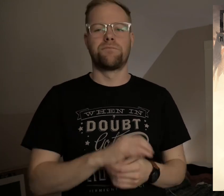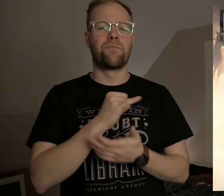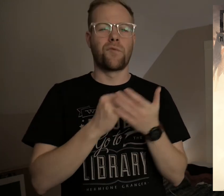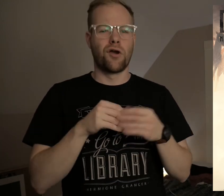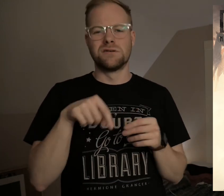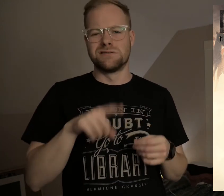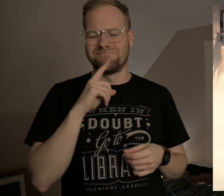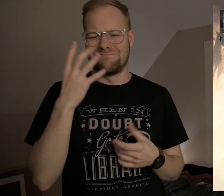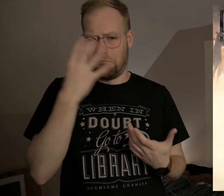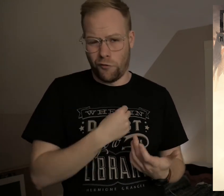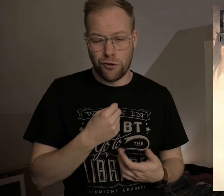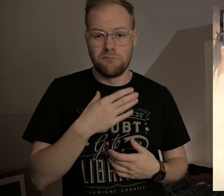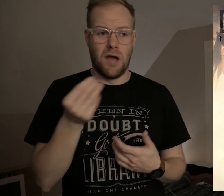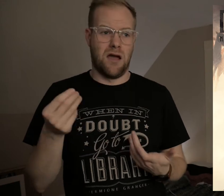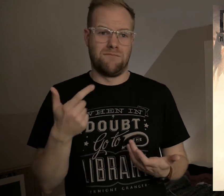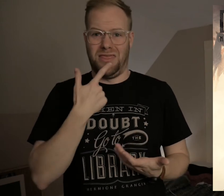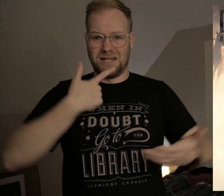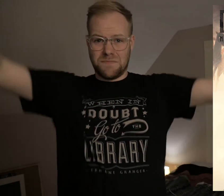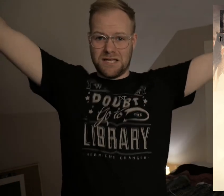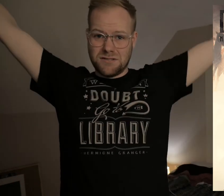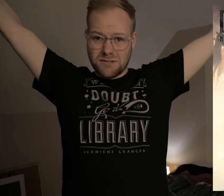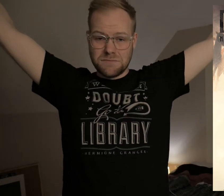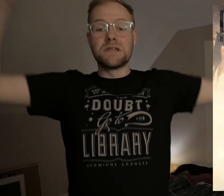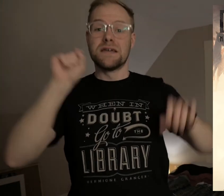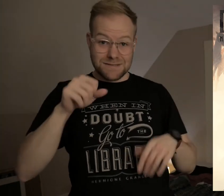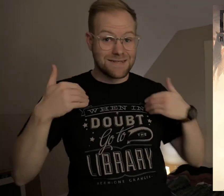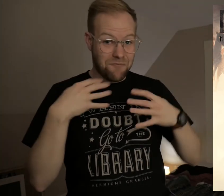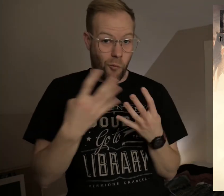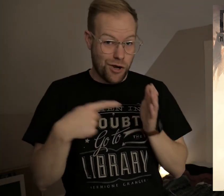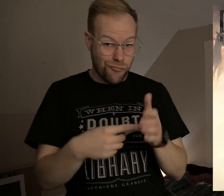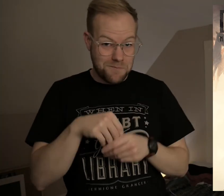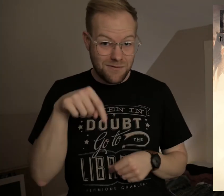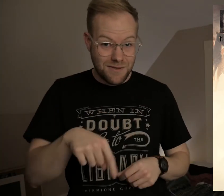The art in this is just beautiful and lesbians! Yes there is queer rep in this.